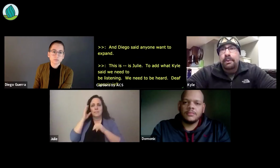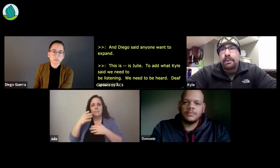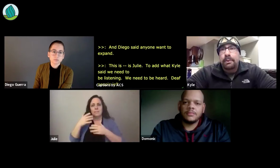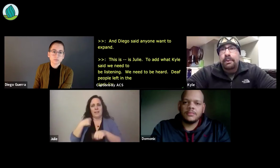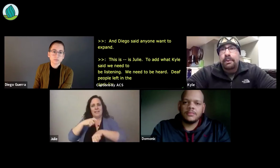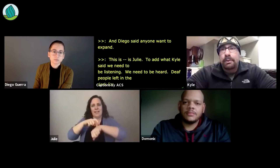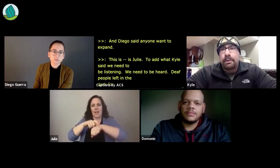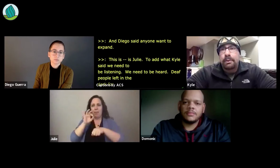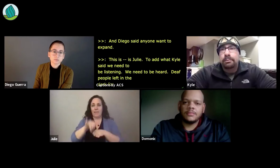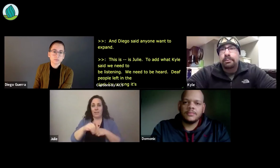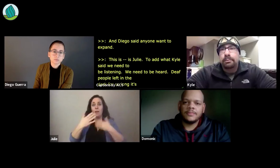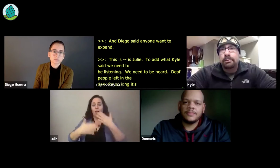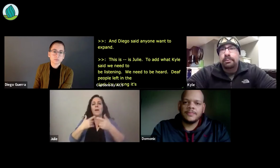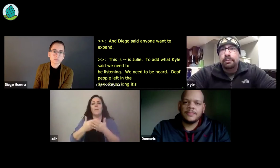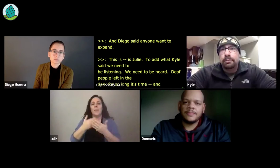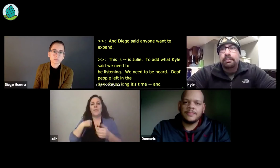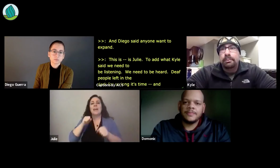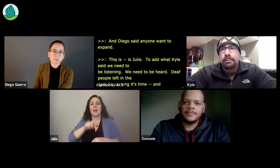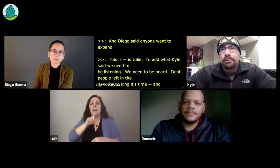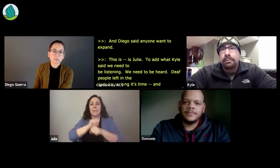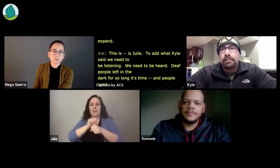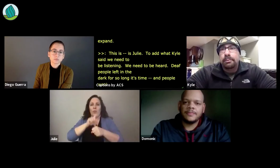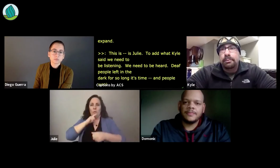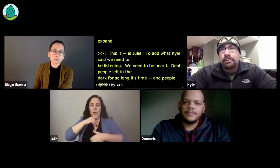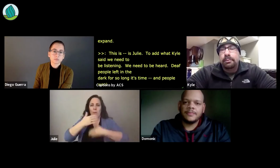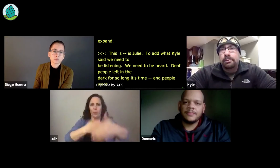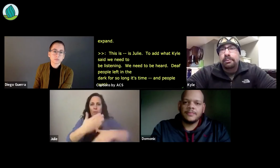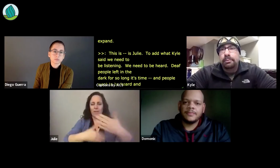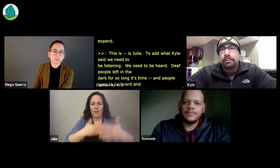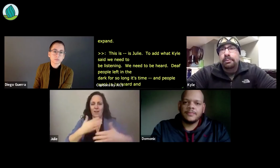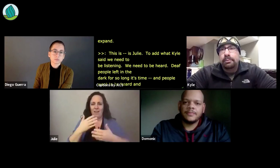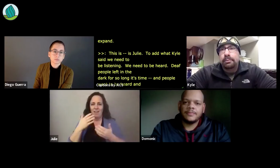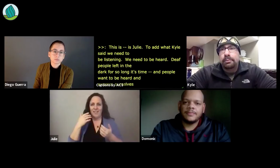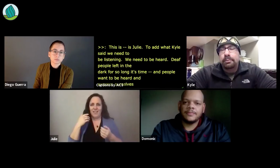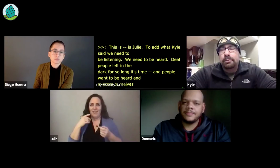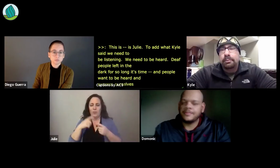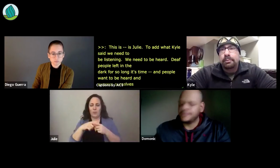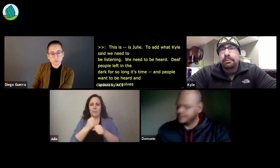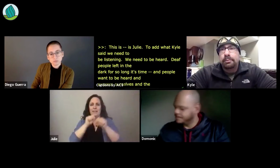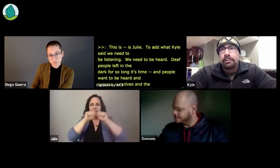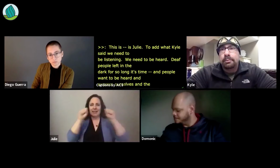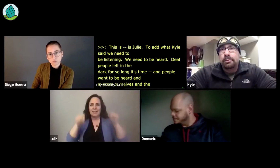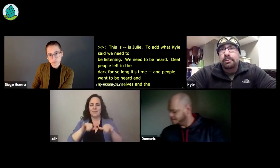And then you can move forward with the change and make the systemic changes, but first people